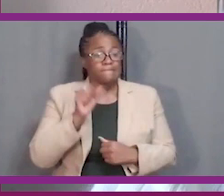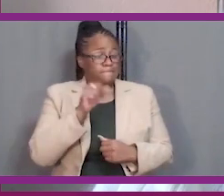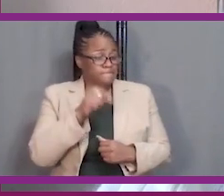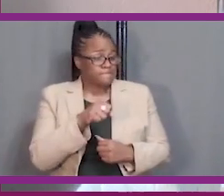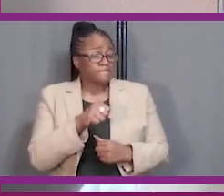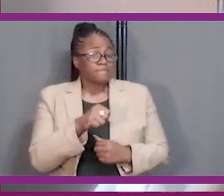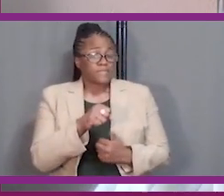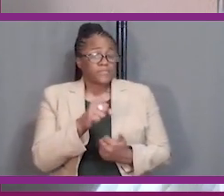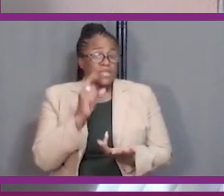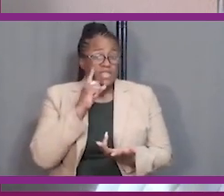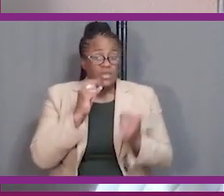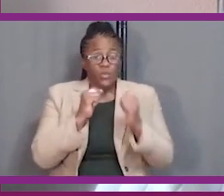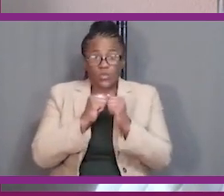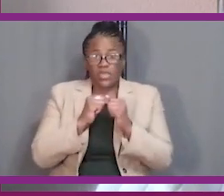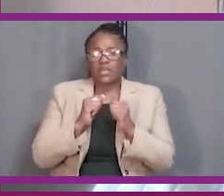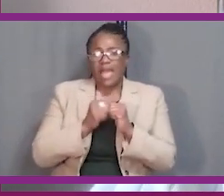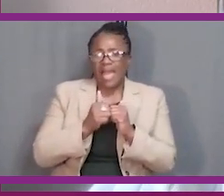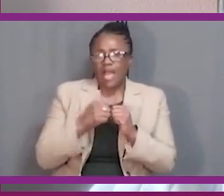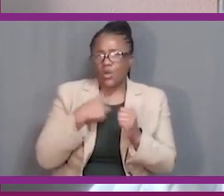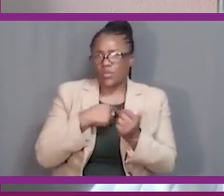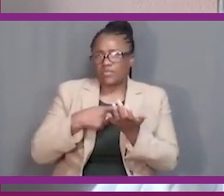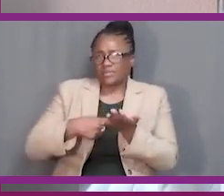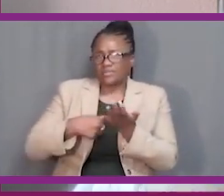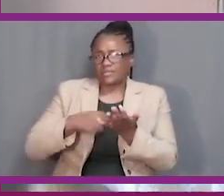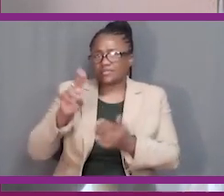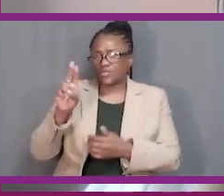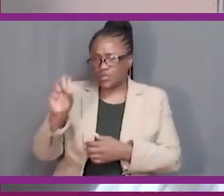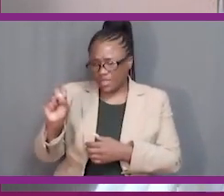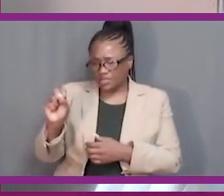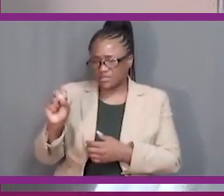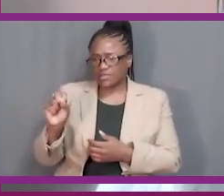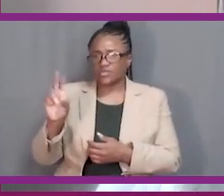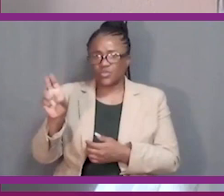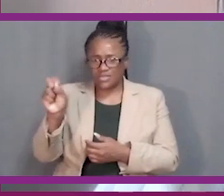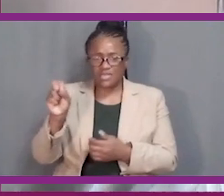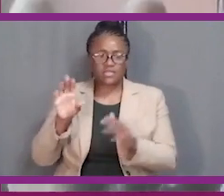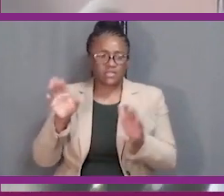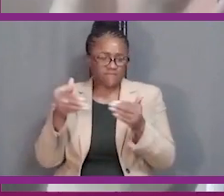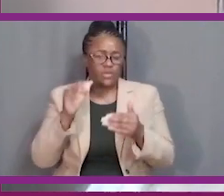lot of international work in a lot of US-based organizations, I think this really points to